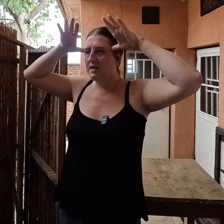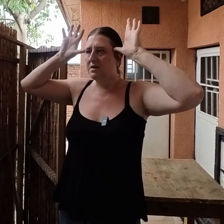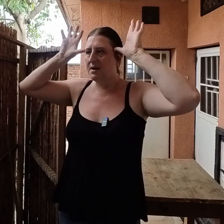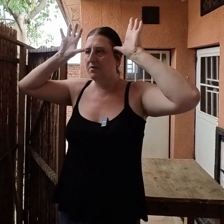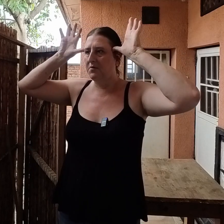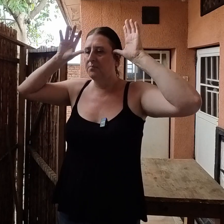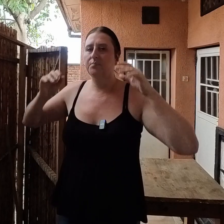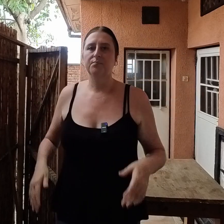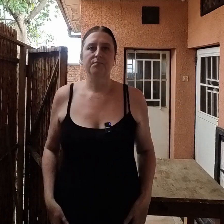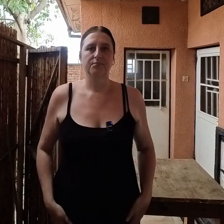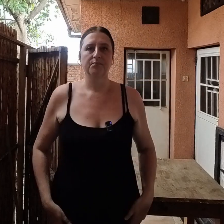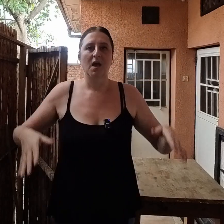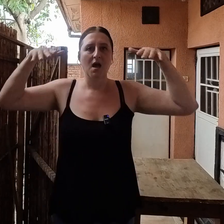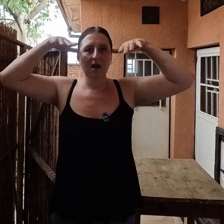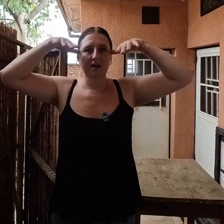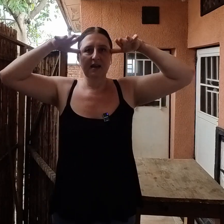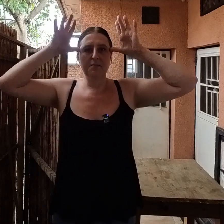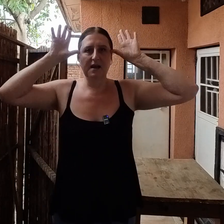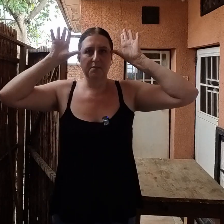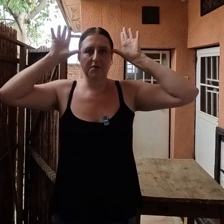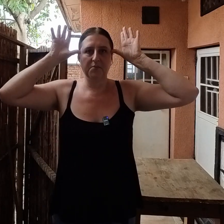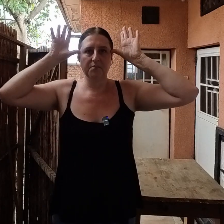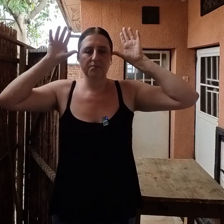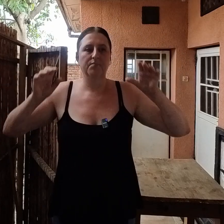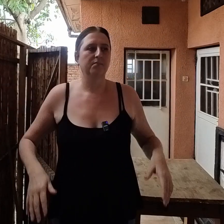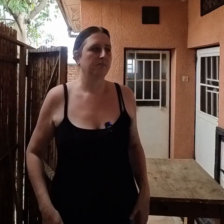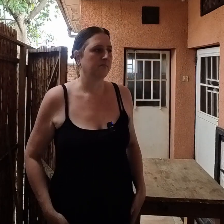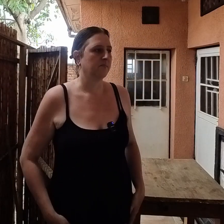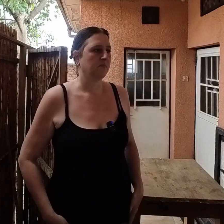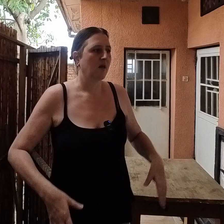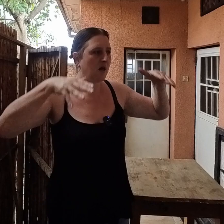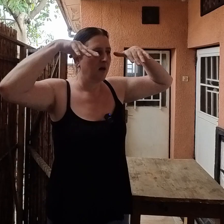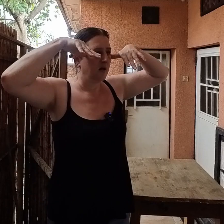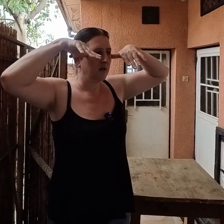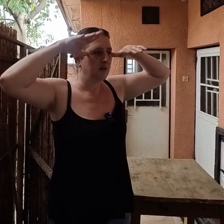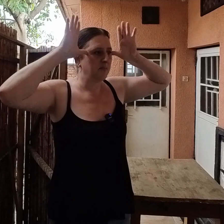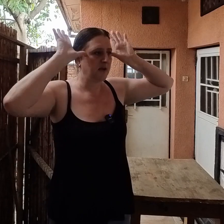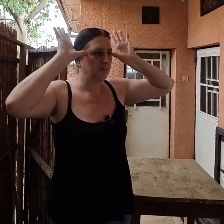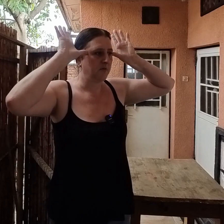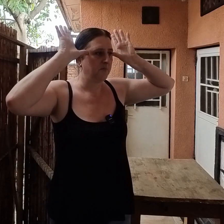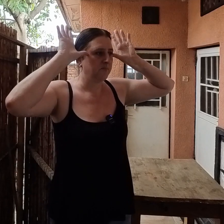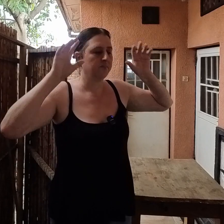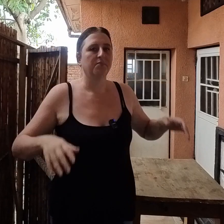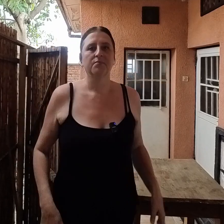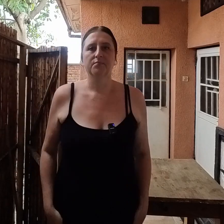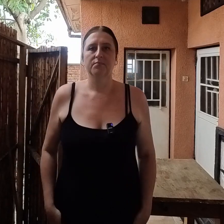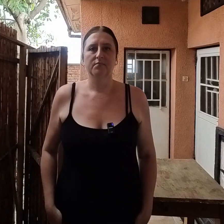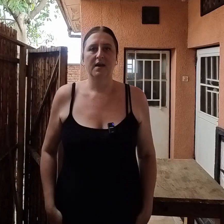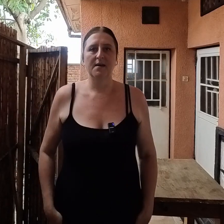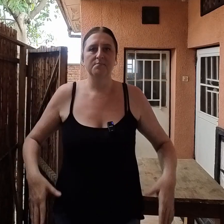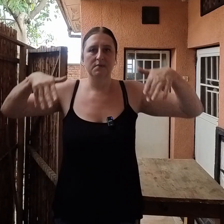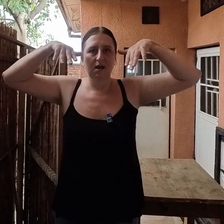Nyamirambo. Nyamirambo. Nyamirambo. Okay?